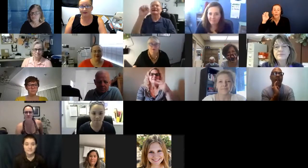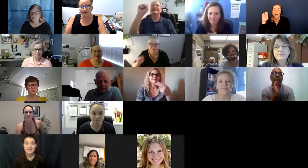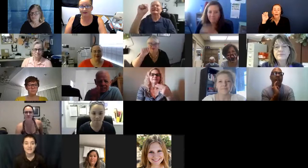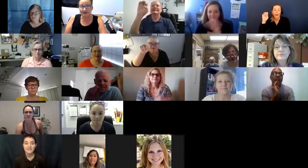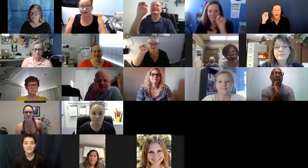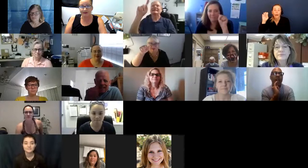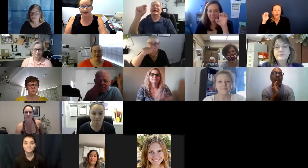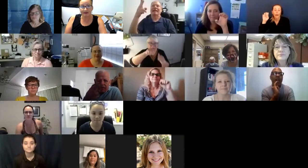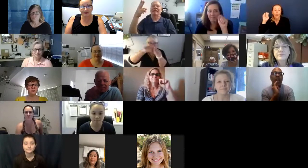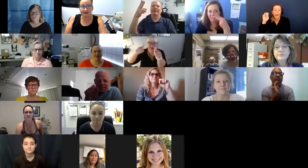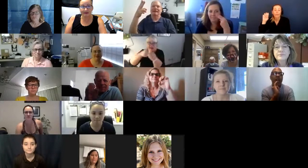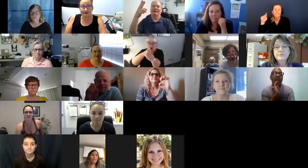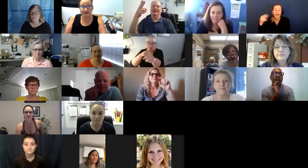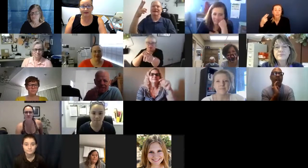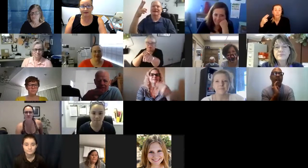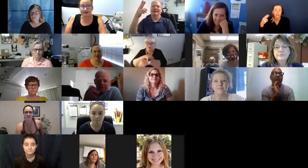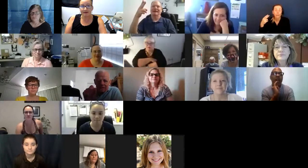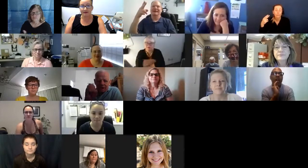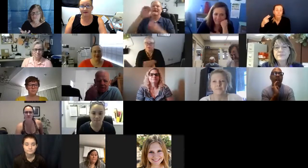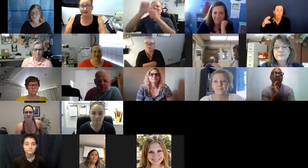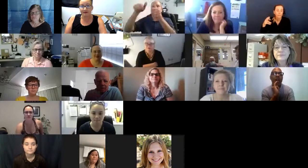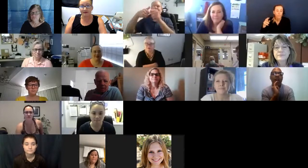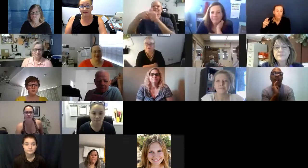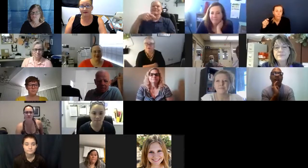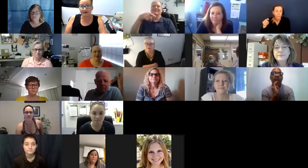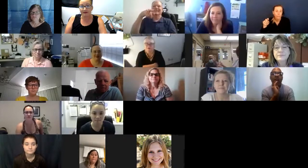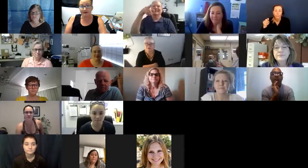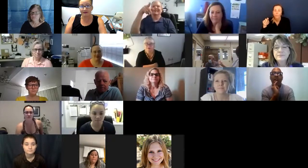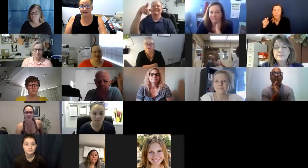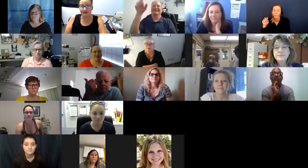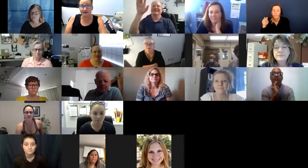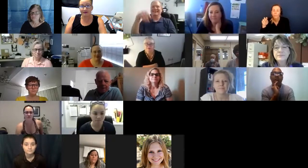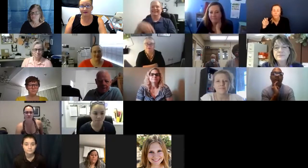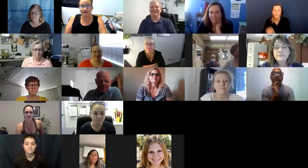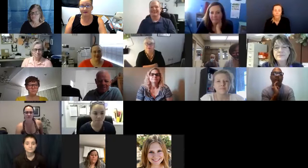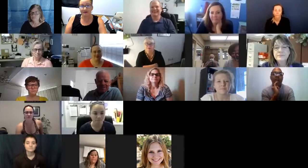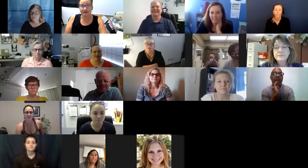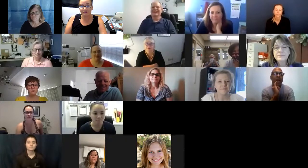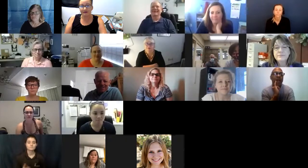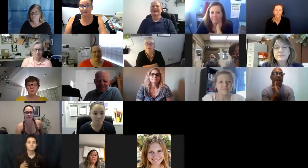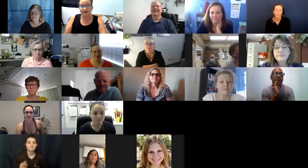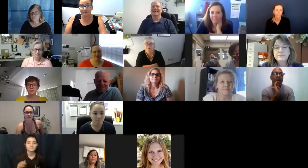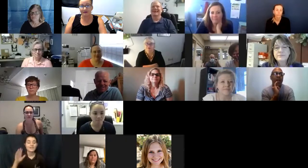(participants calling and waving at Seth for his attention)